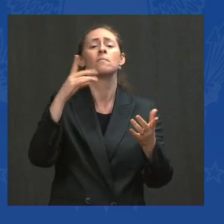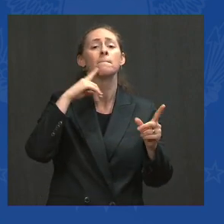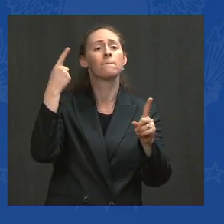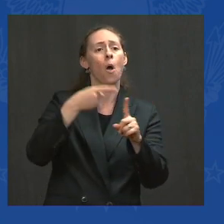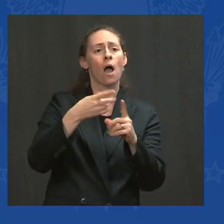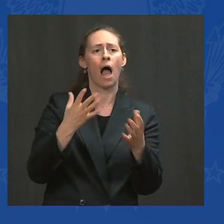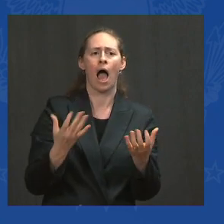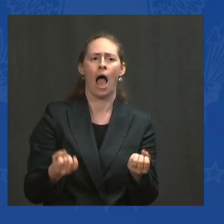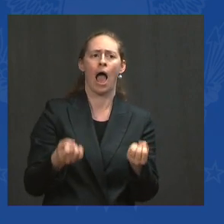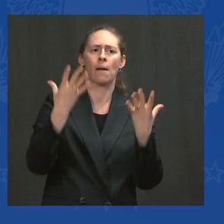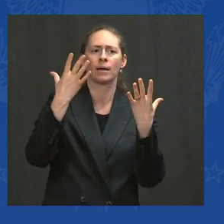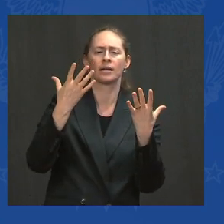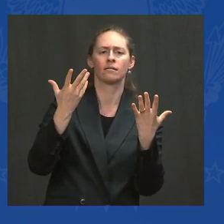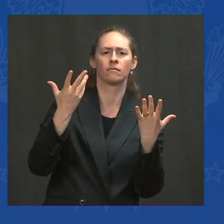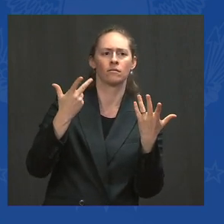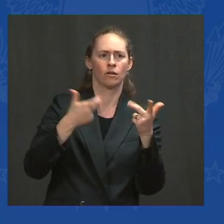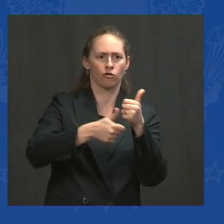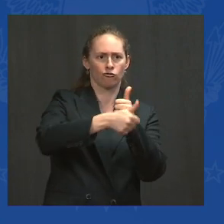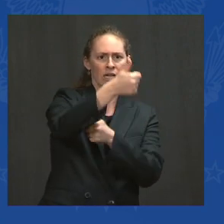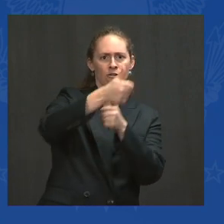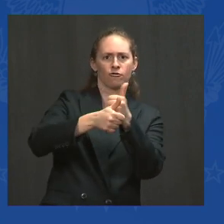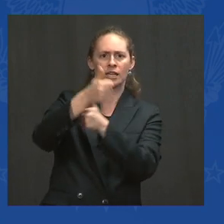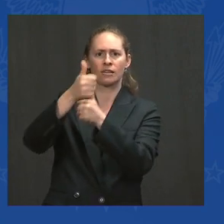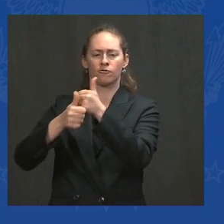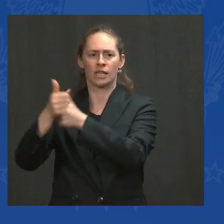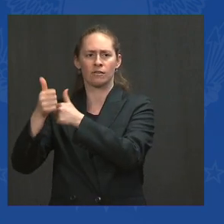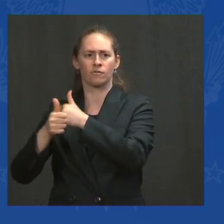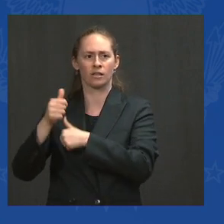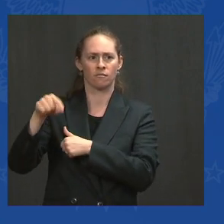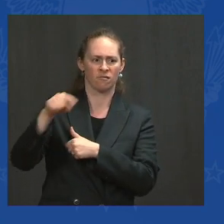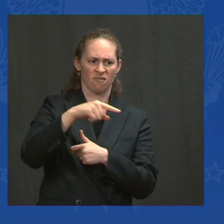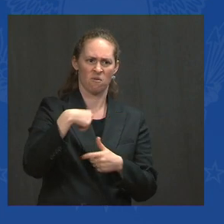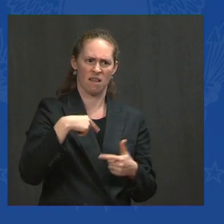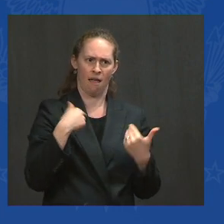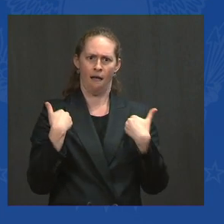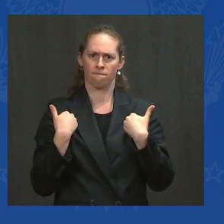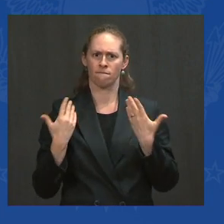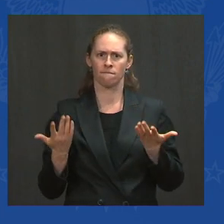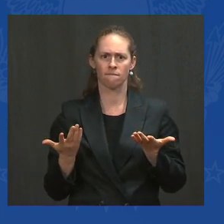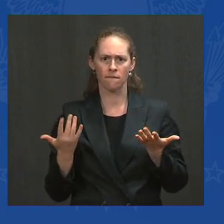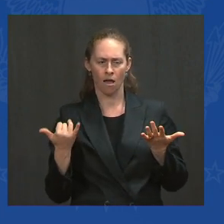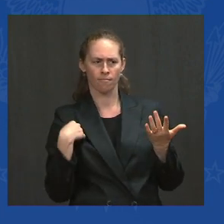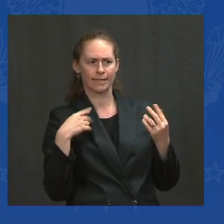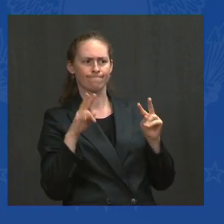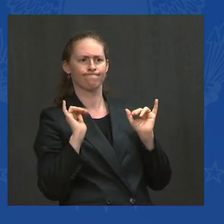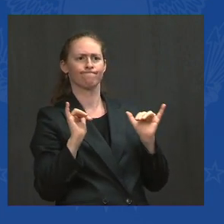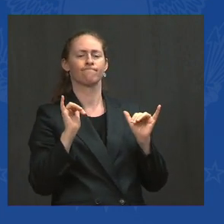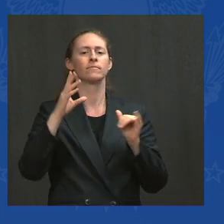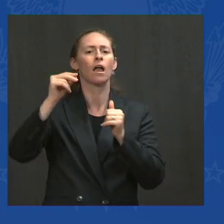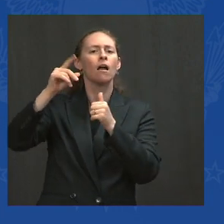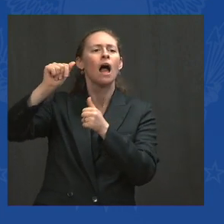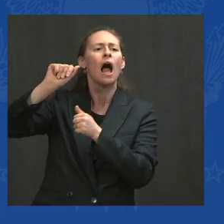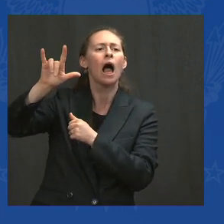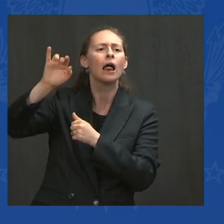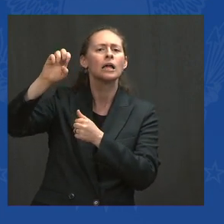States of America and to our allies is whatever results in terms of a government or an